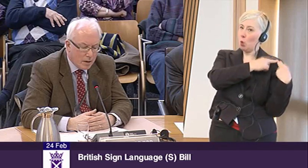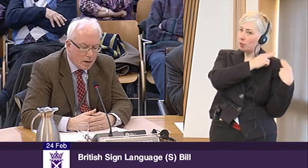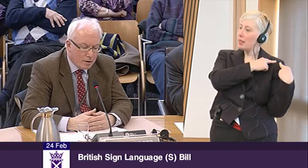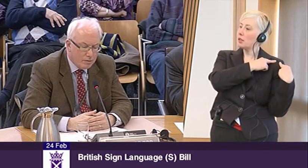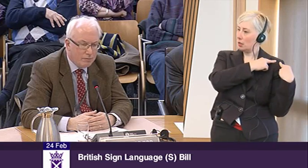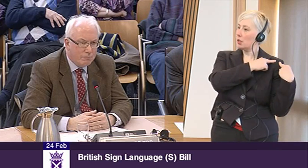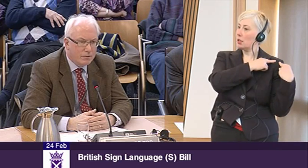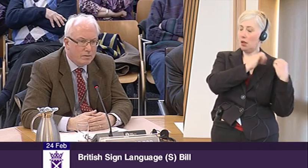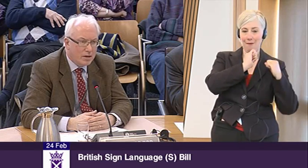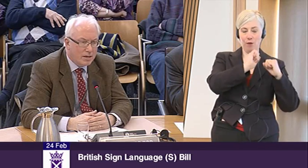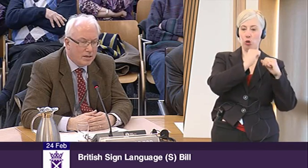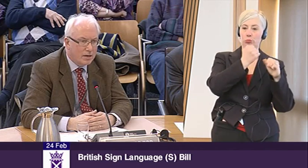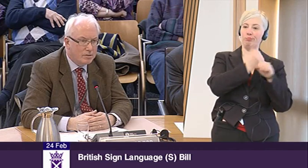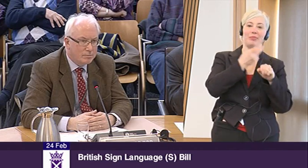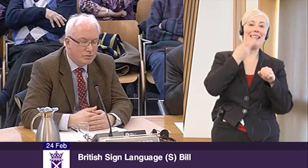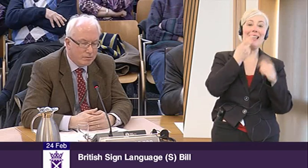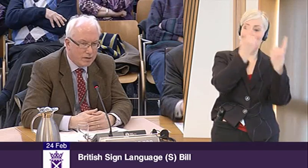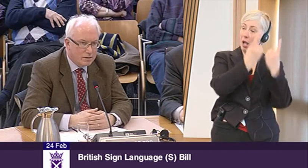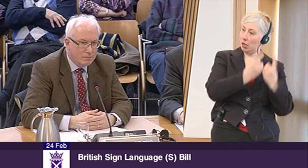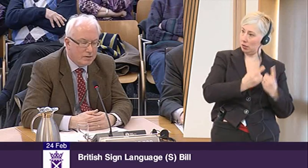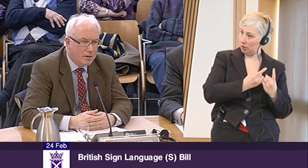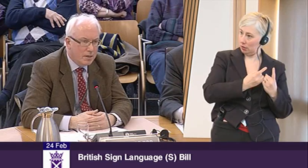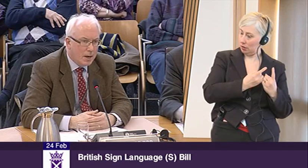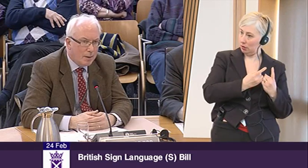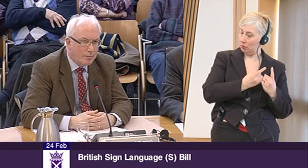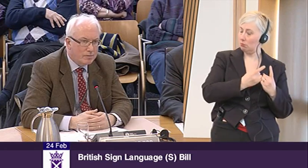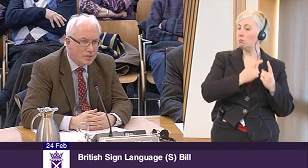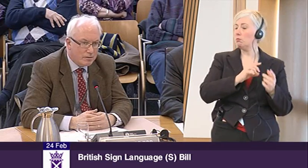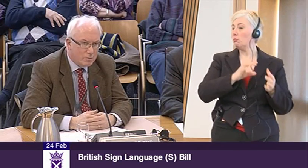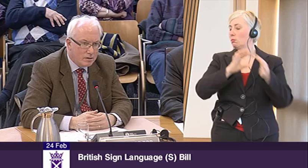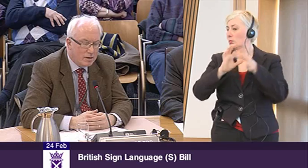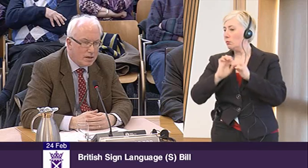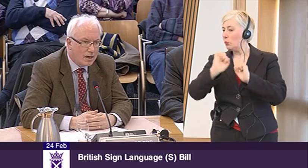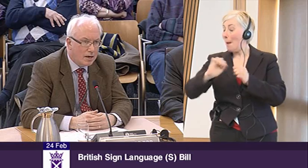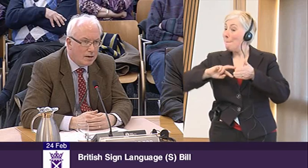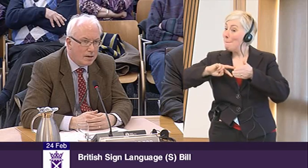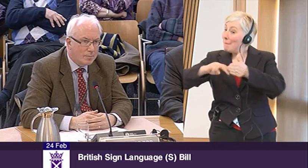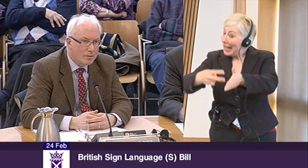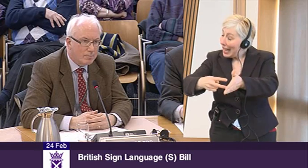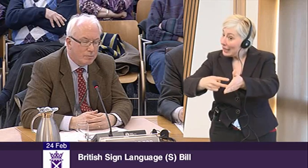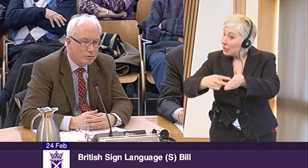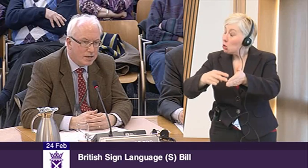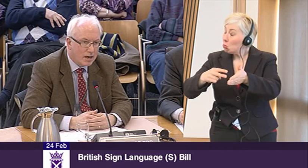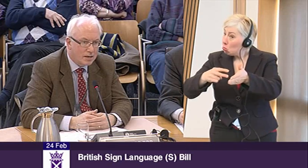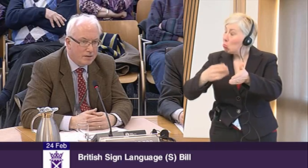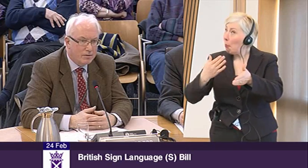Gaelic matters. The plans have been successful. Bòrd na Gàidhlig has worked closely with public bodies and,